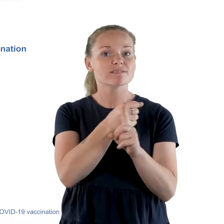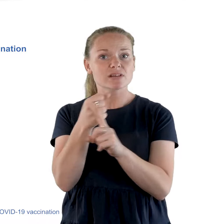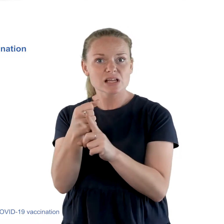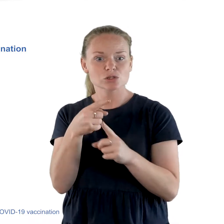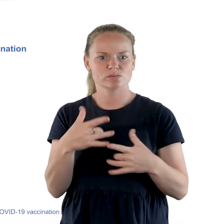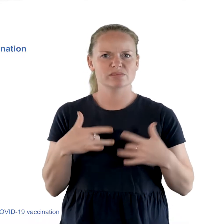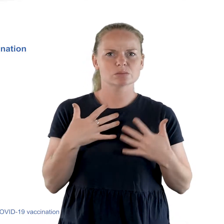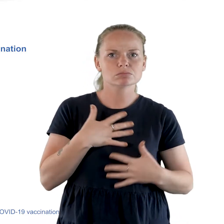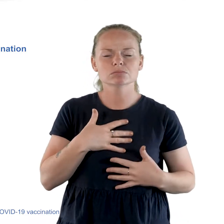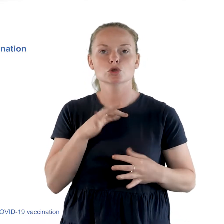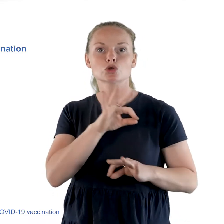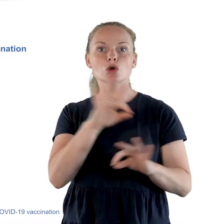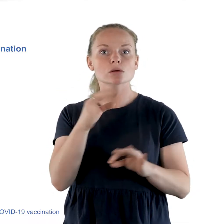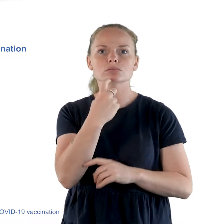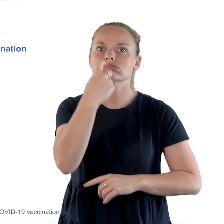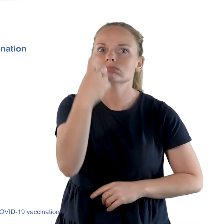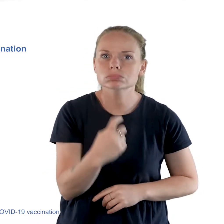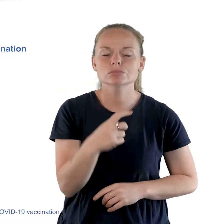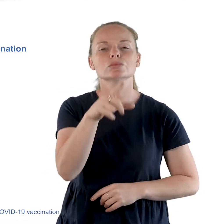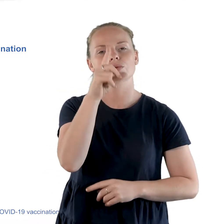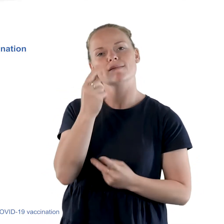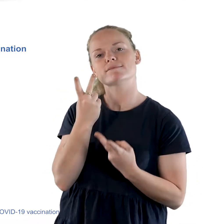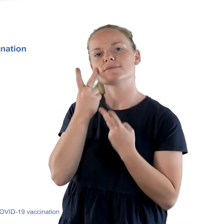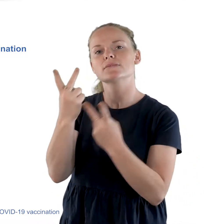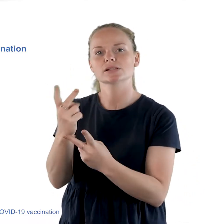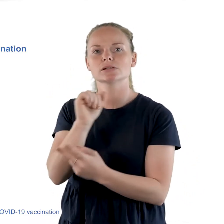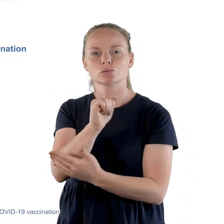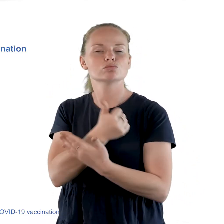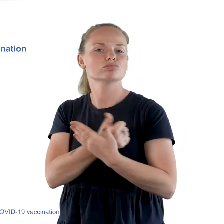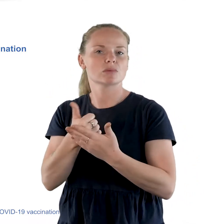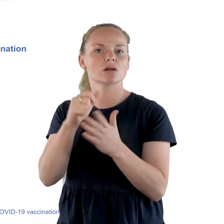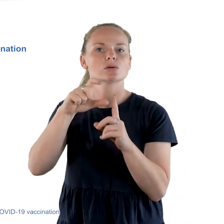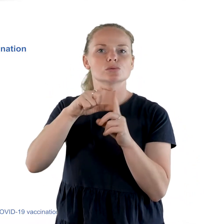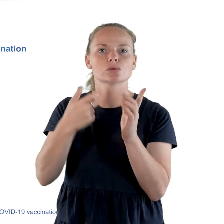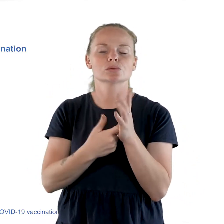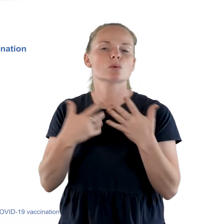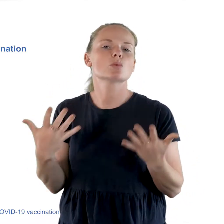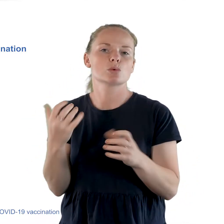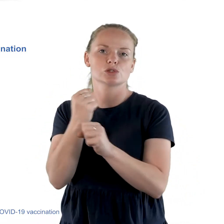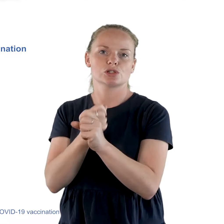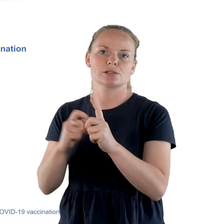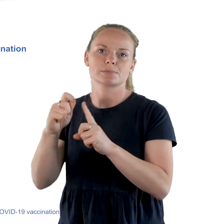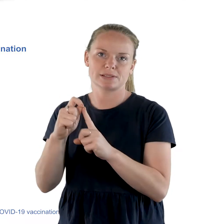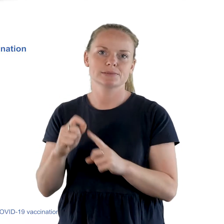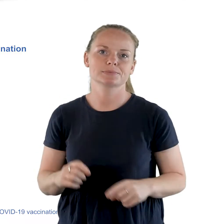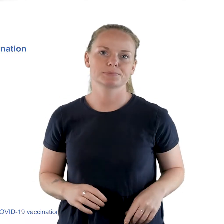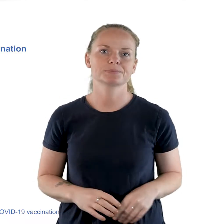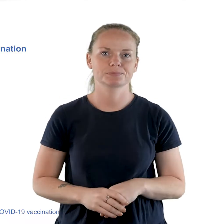For symptoms which are not urgent, you can see your regular healthcare provider (usually your GP).